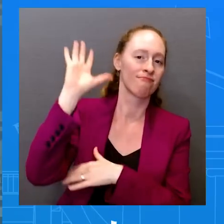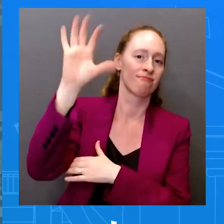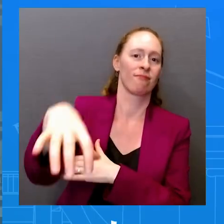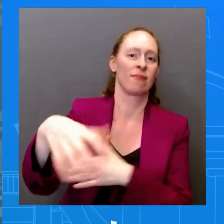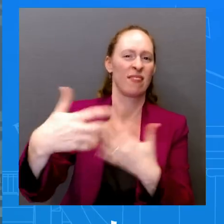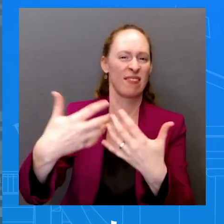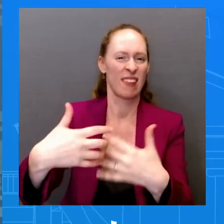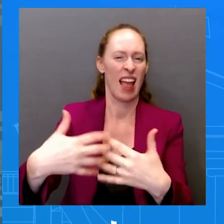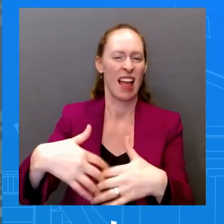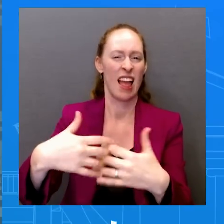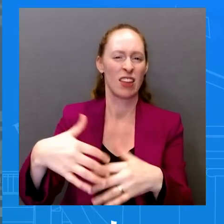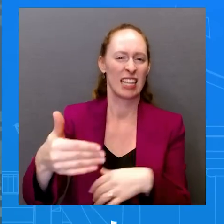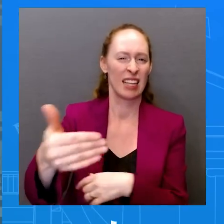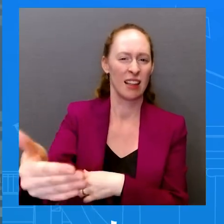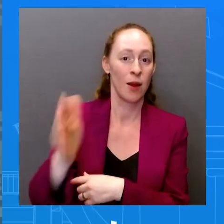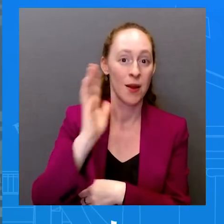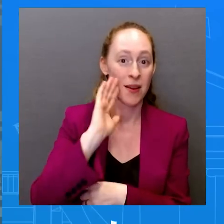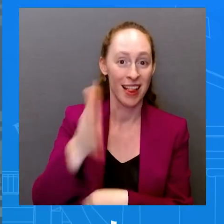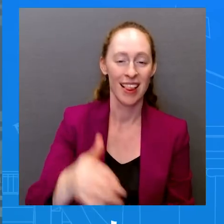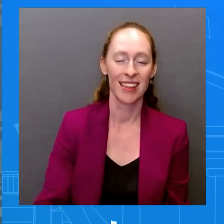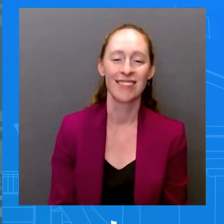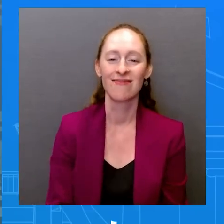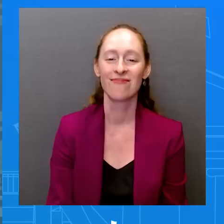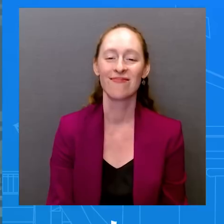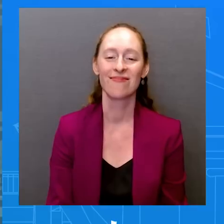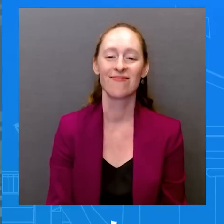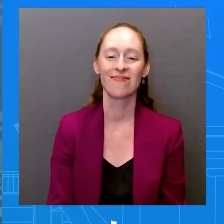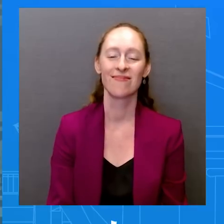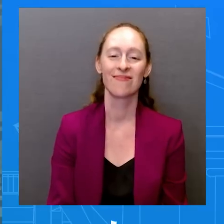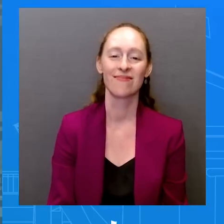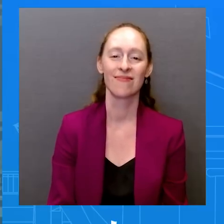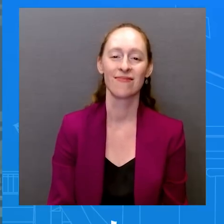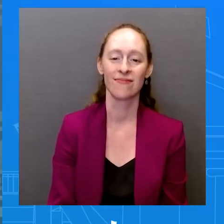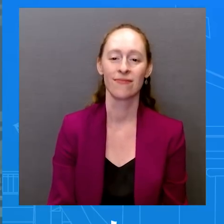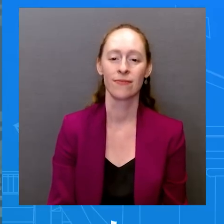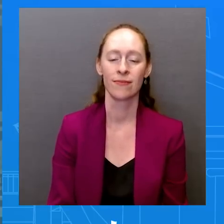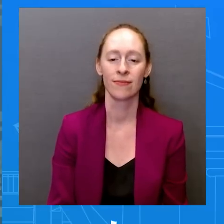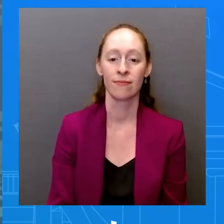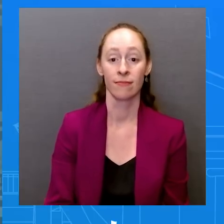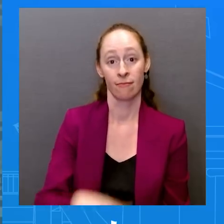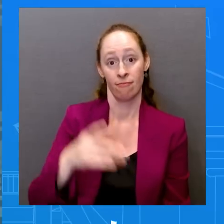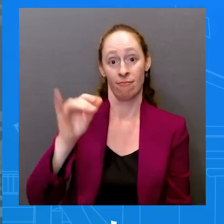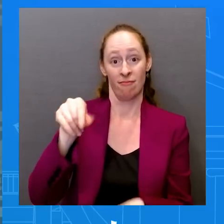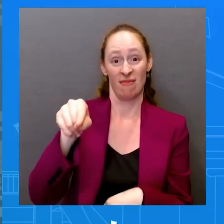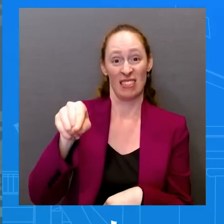The facility will be built by union labor, creating over 7,000 construction jobs